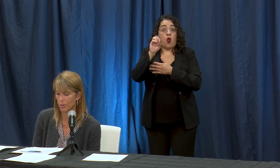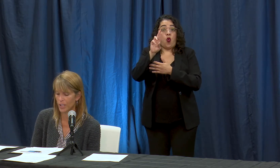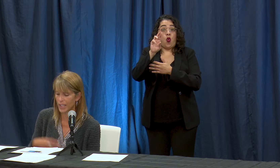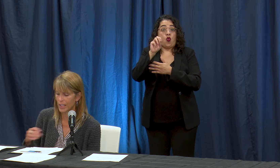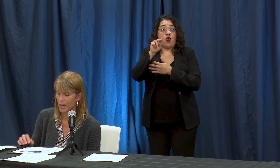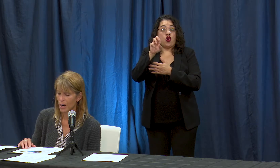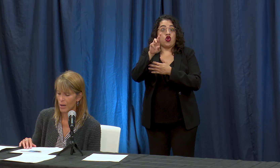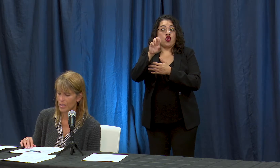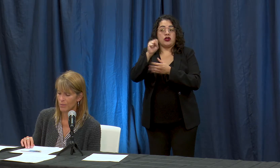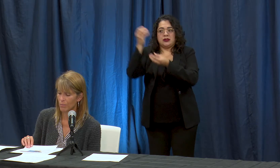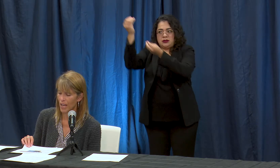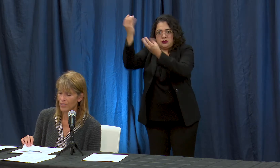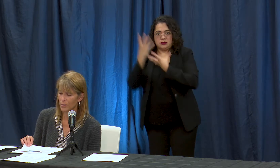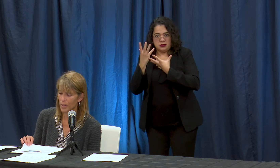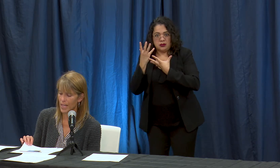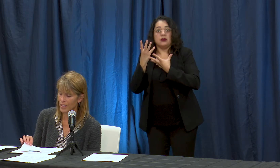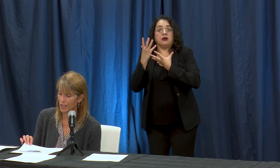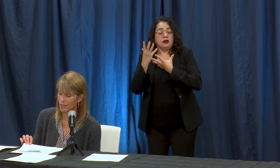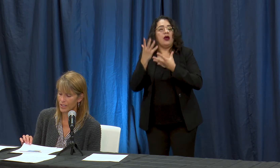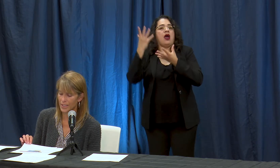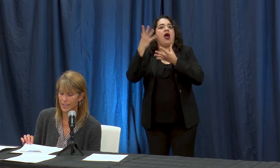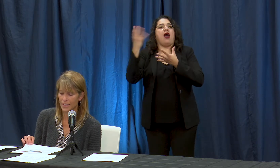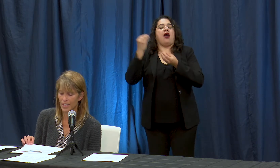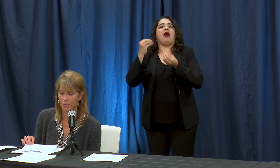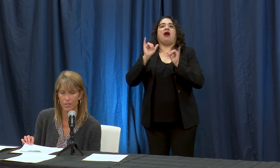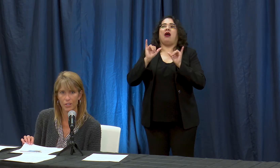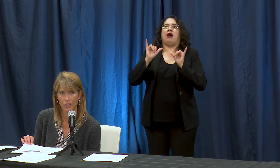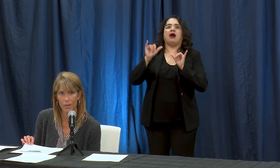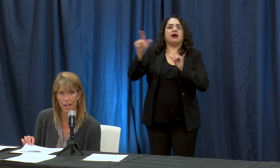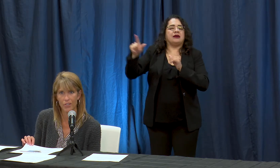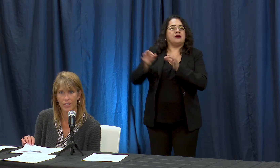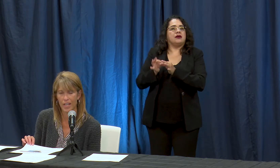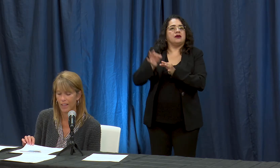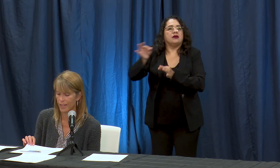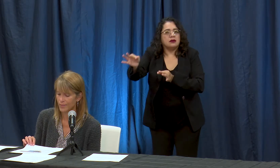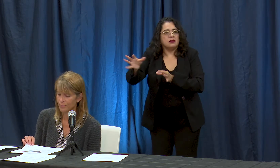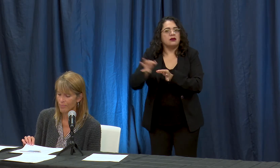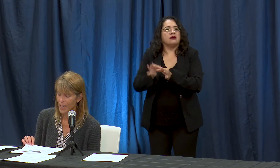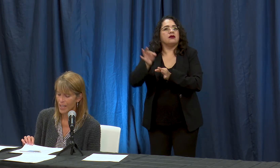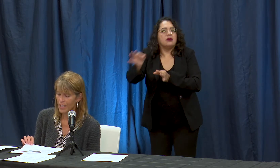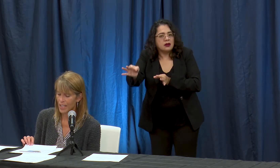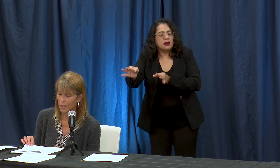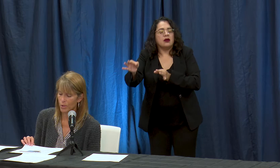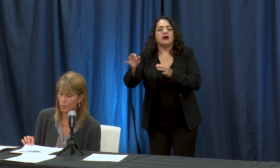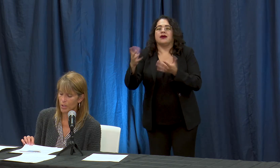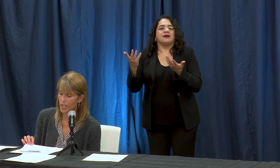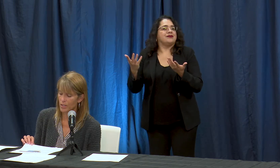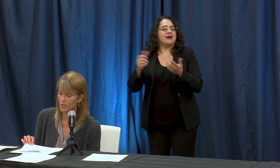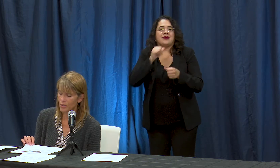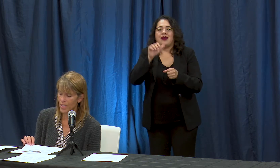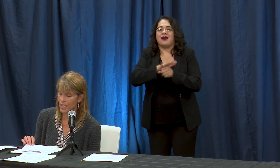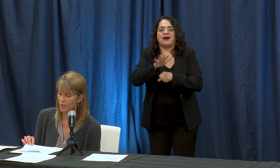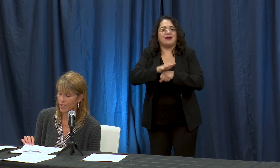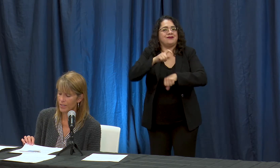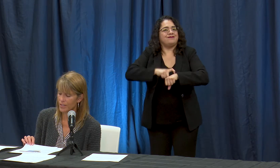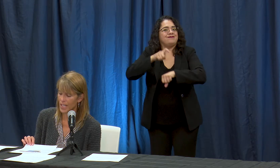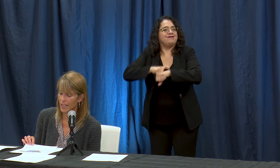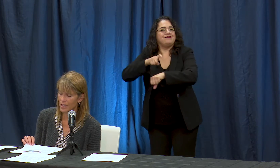reporting, or when someone passes away and the COVID-19 testing results come after the death. The data reported on Tuesday reflected fatalities